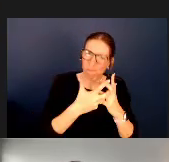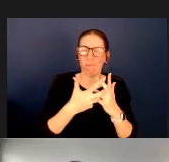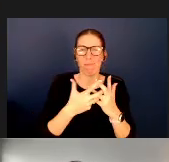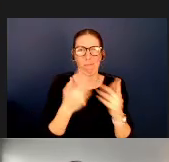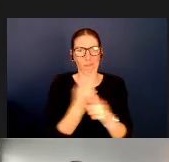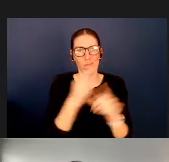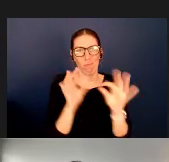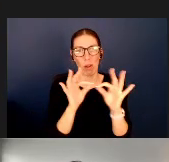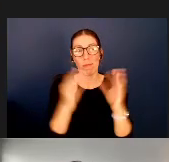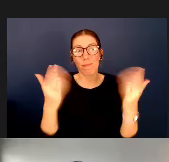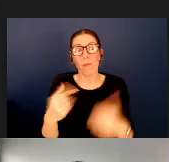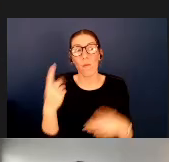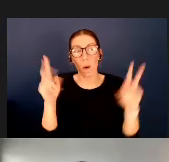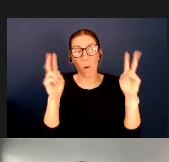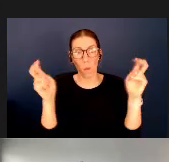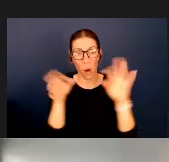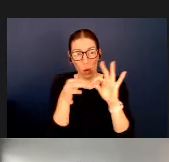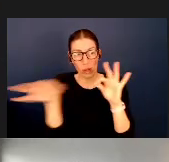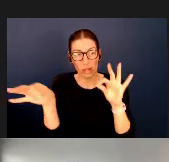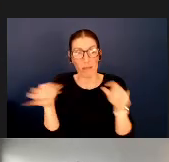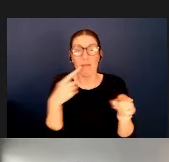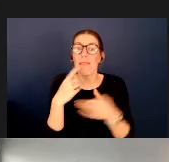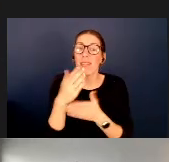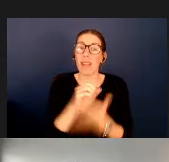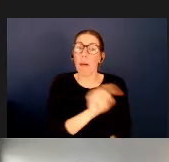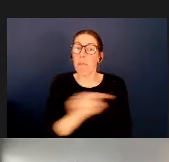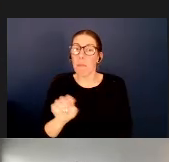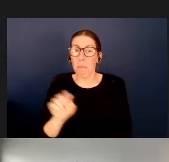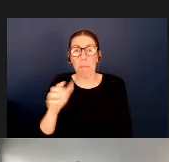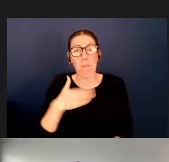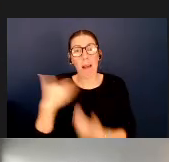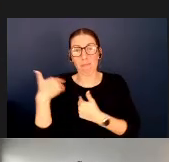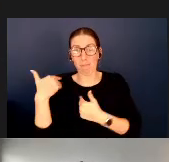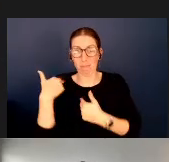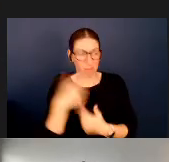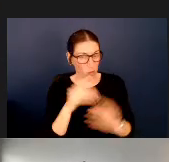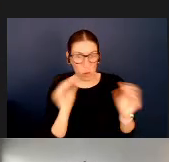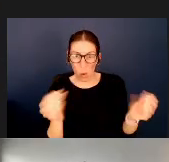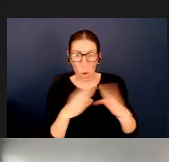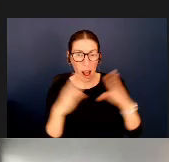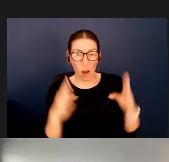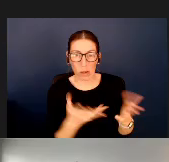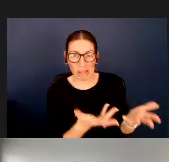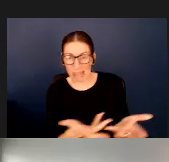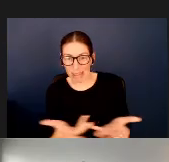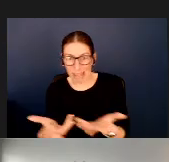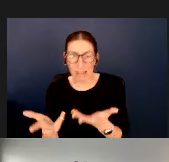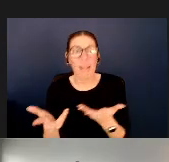here. Some in my case load are unhoused. So, it's hard to meet goals when I'm in there for only two